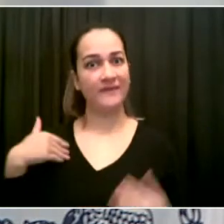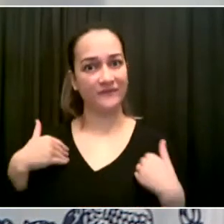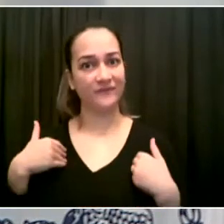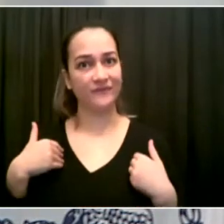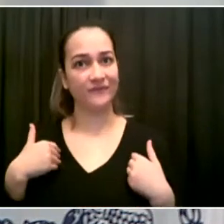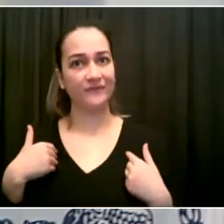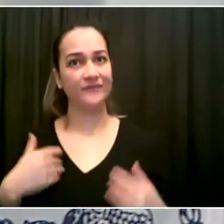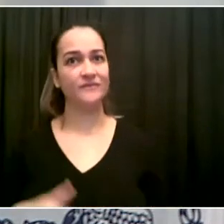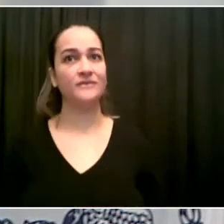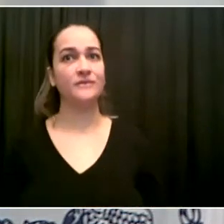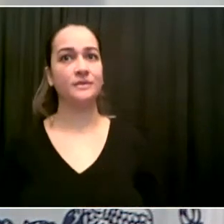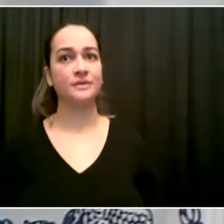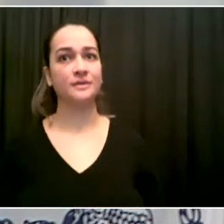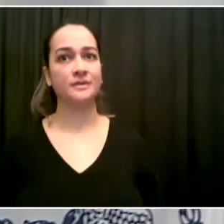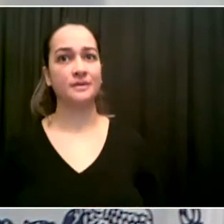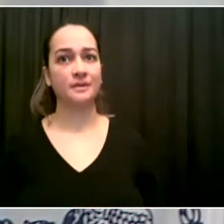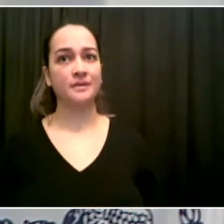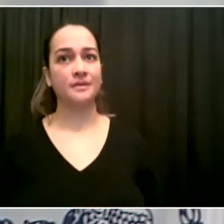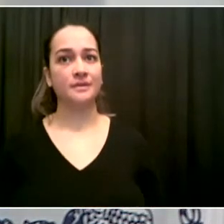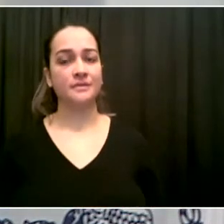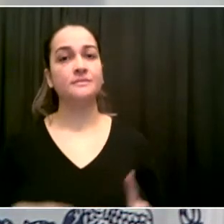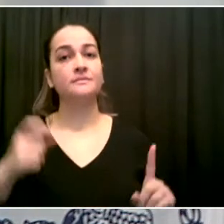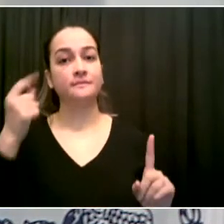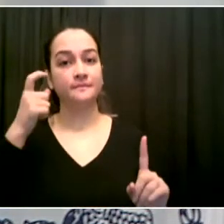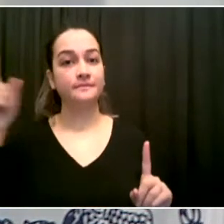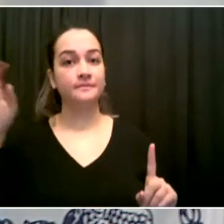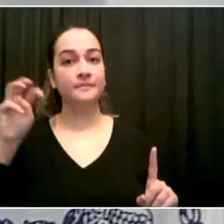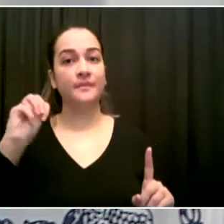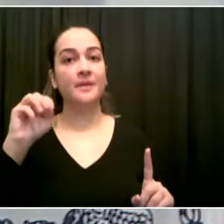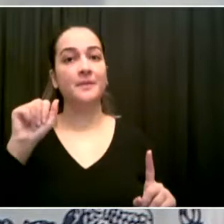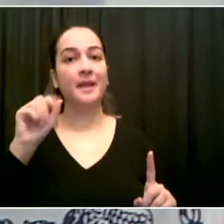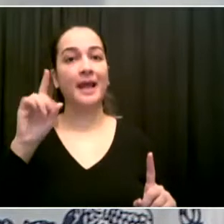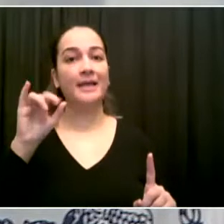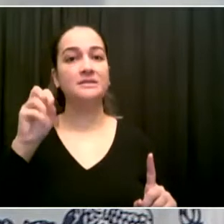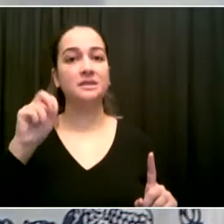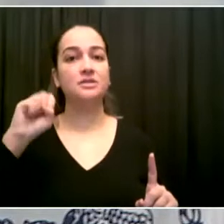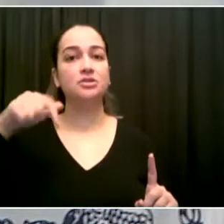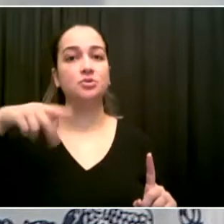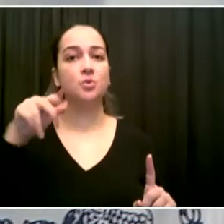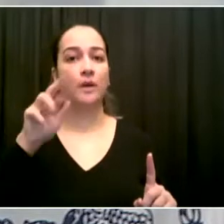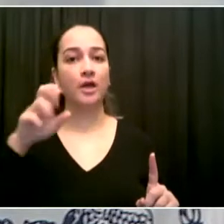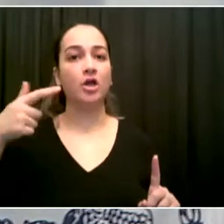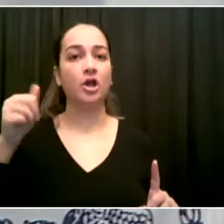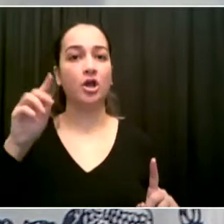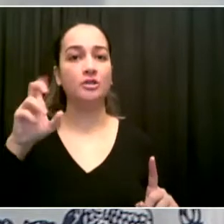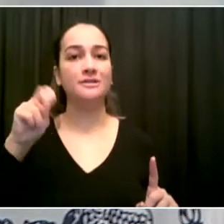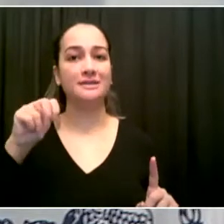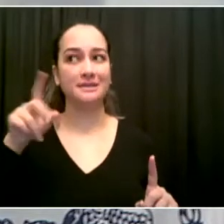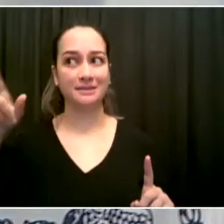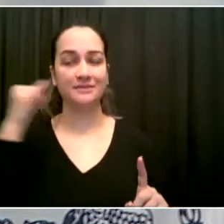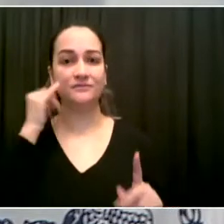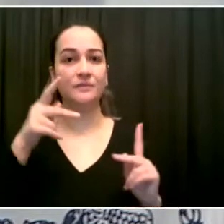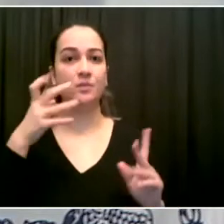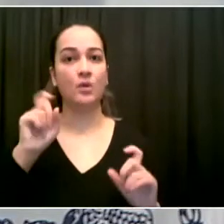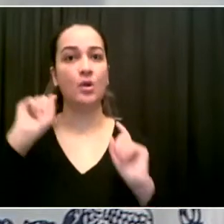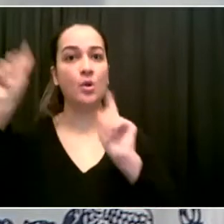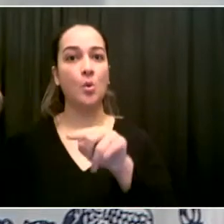I KNOW MADISON SQUAREREG ARAREND, L WILBE THE FIRST TO SHOW VACCINE CARD I WANT TO KNOW IF